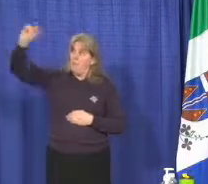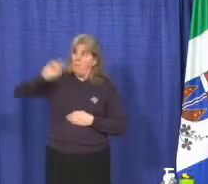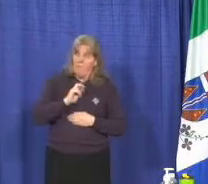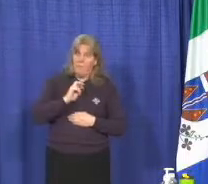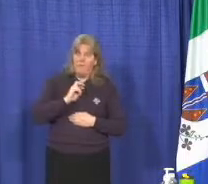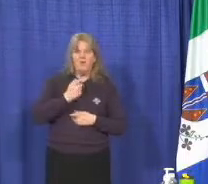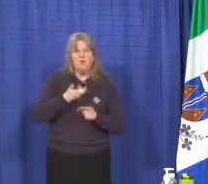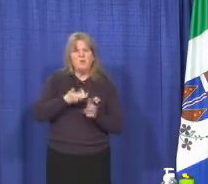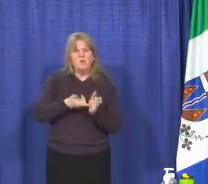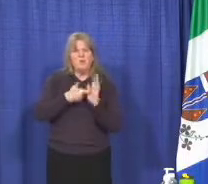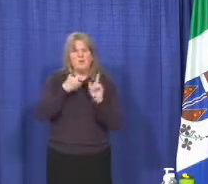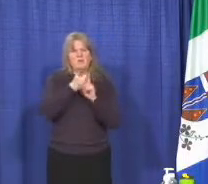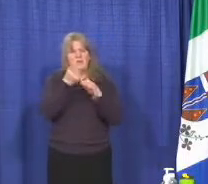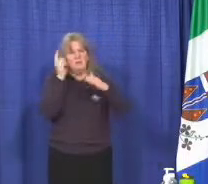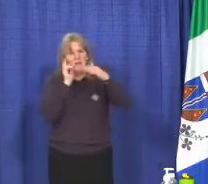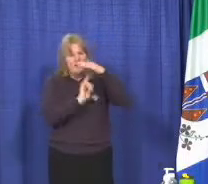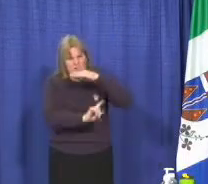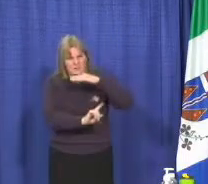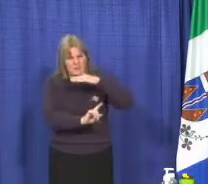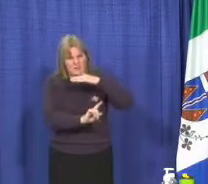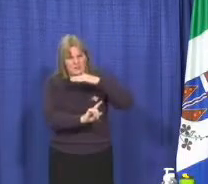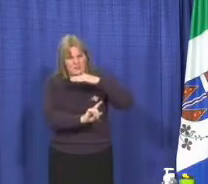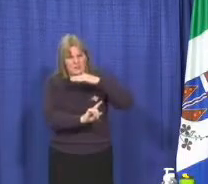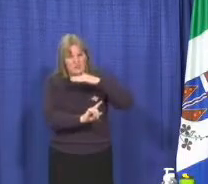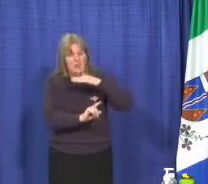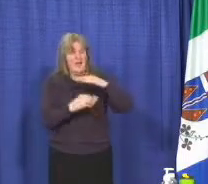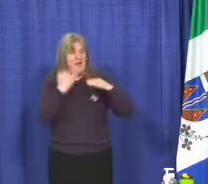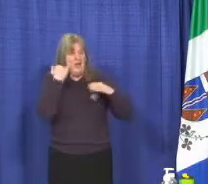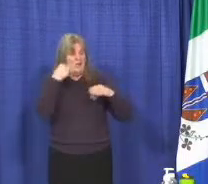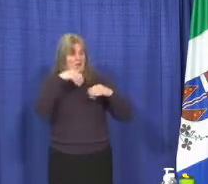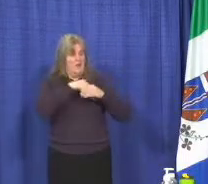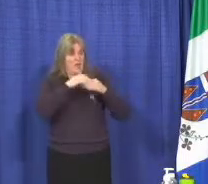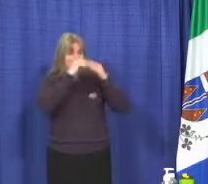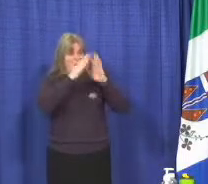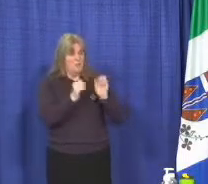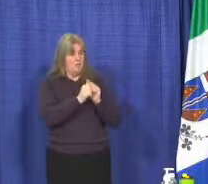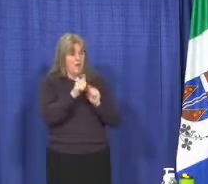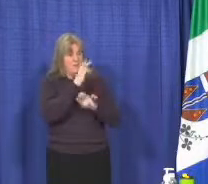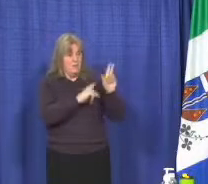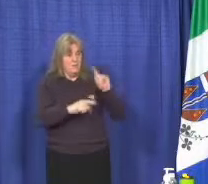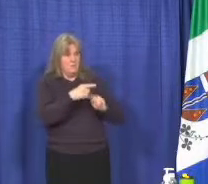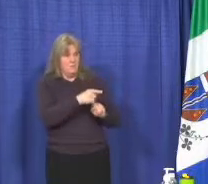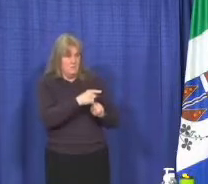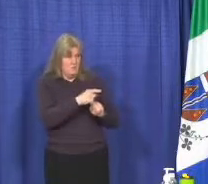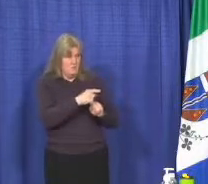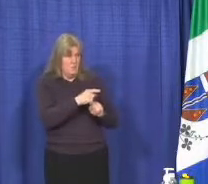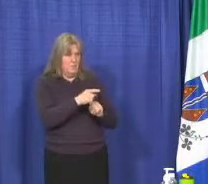must self isolate. I recommend that household